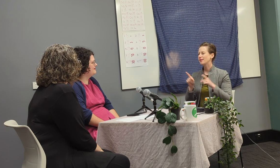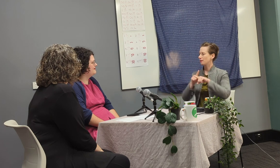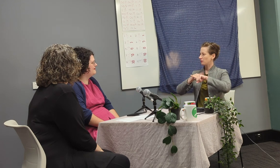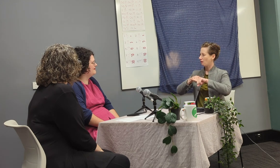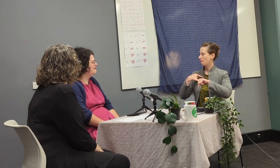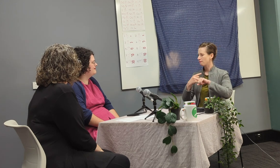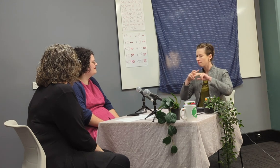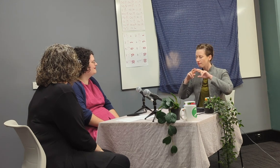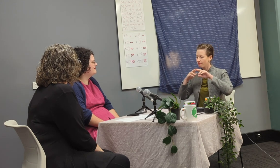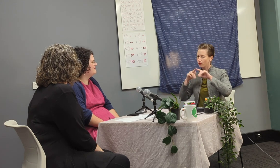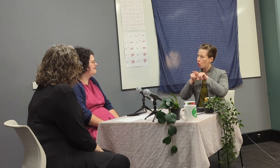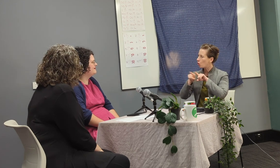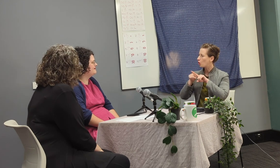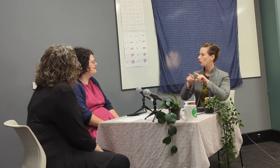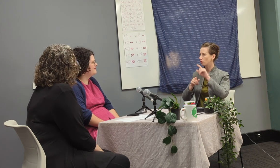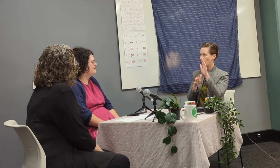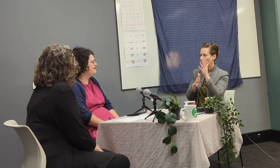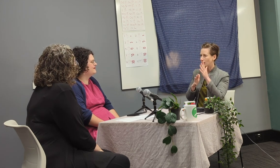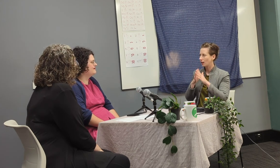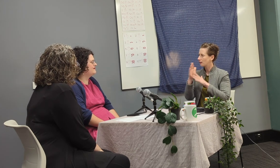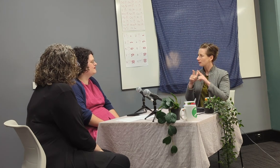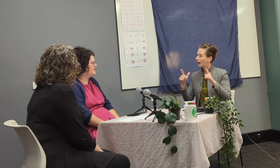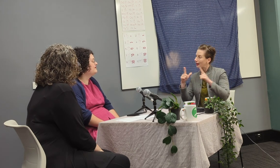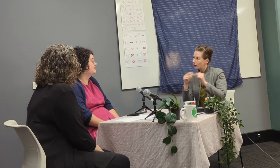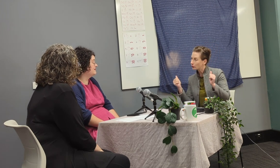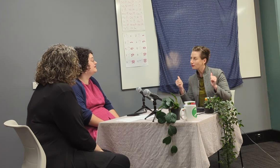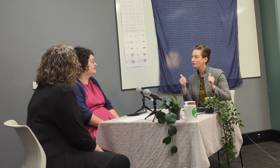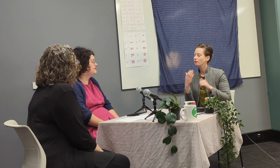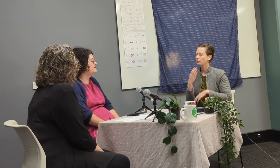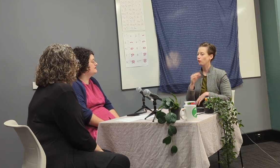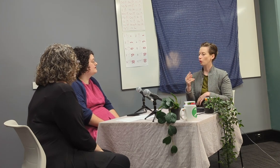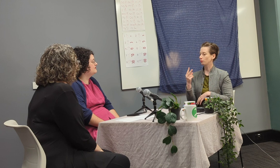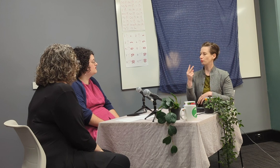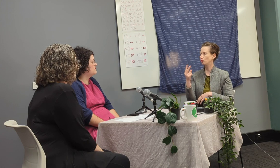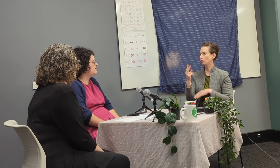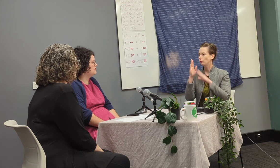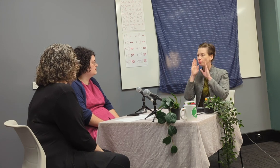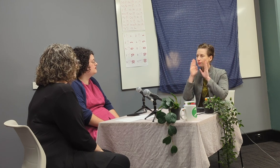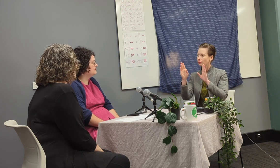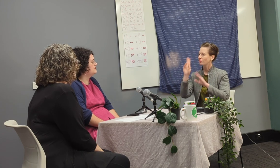And then, at the same time I was learning Auslan and sign language linguistics from